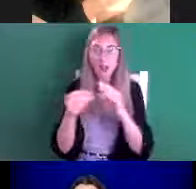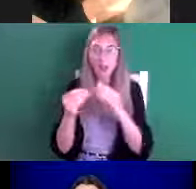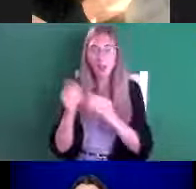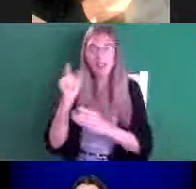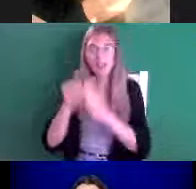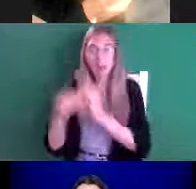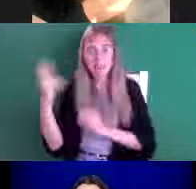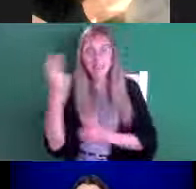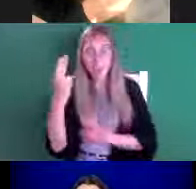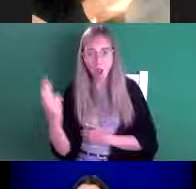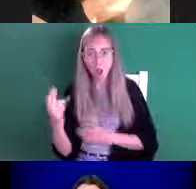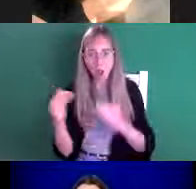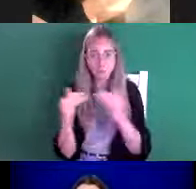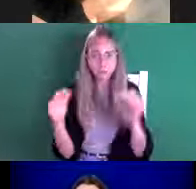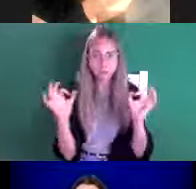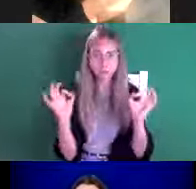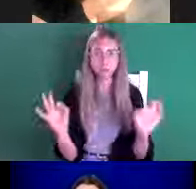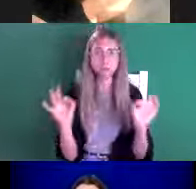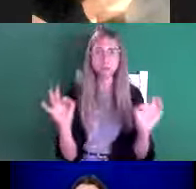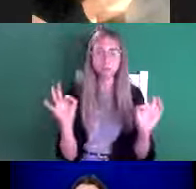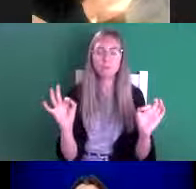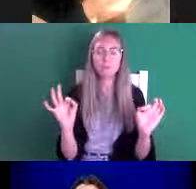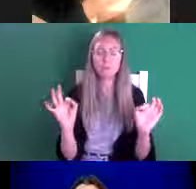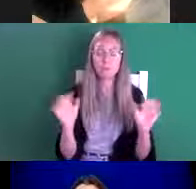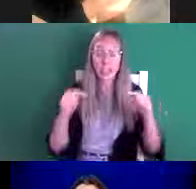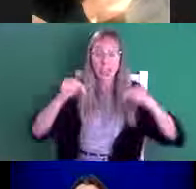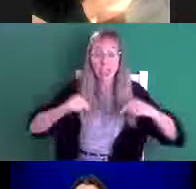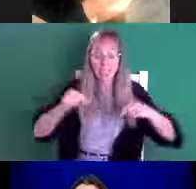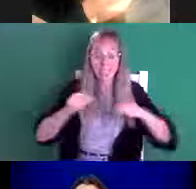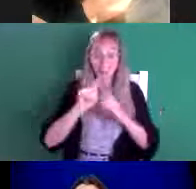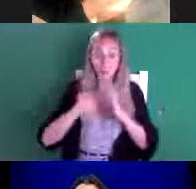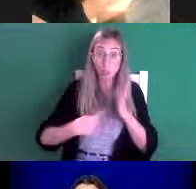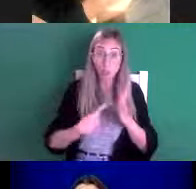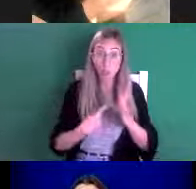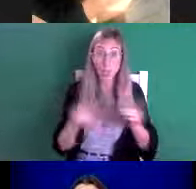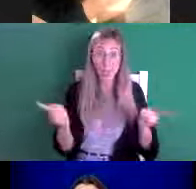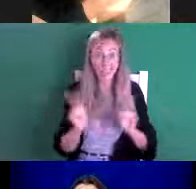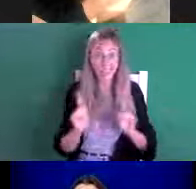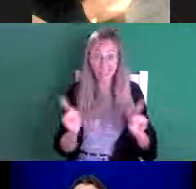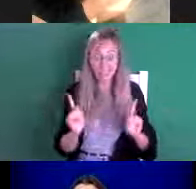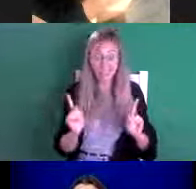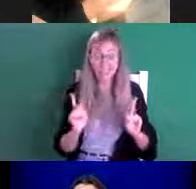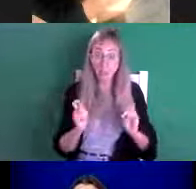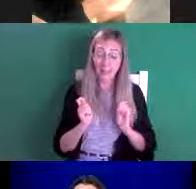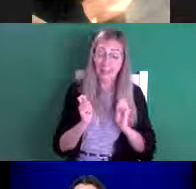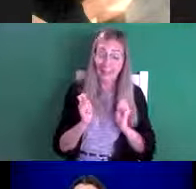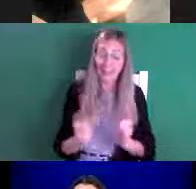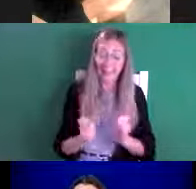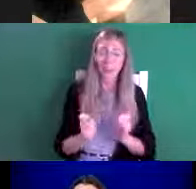i think part of this project is really is about giving disability art and when i say disability i